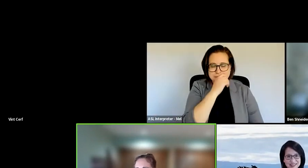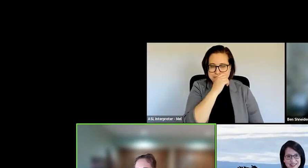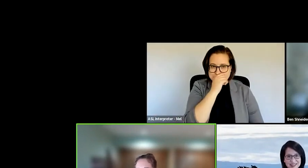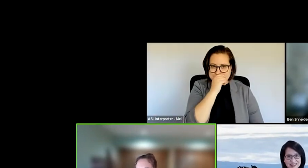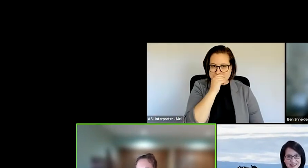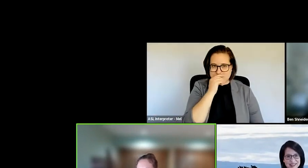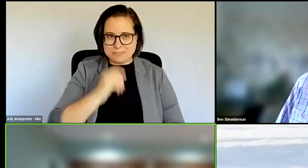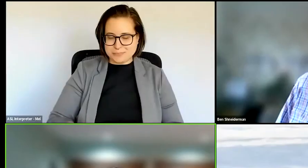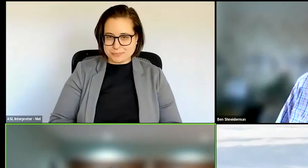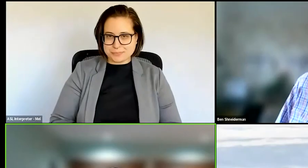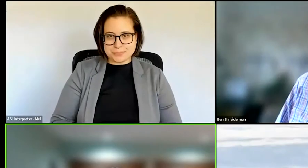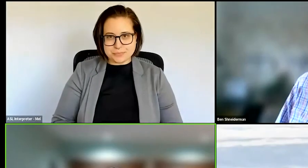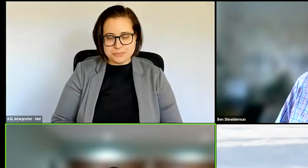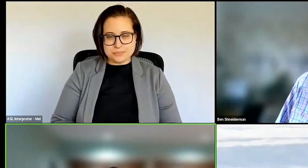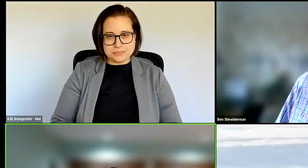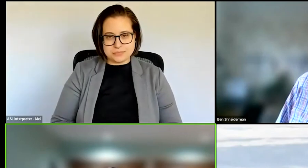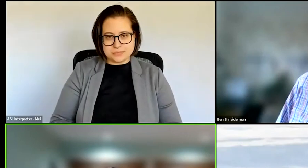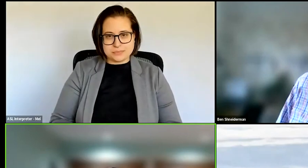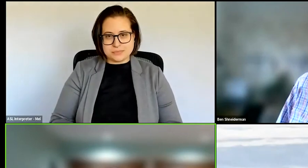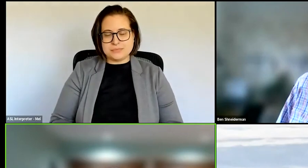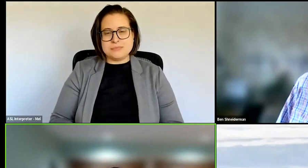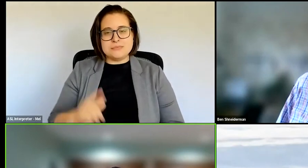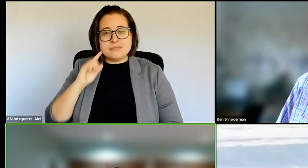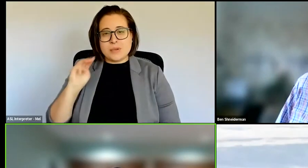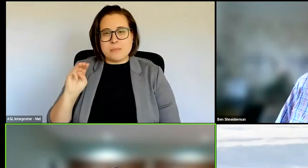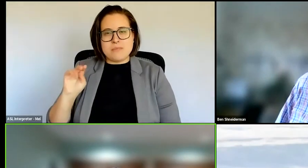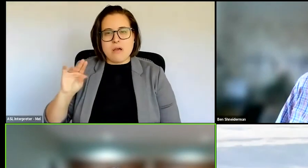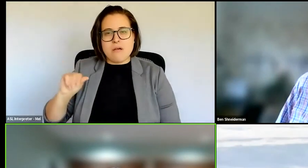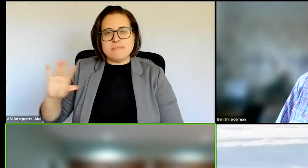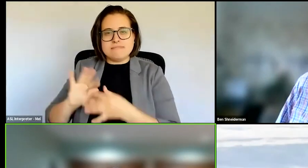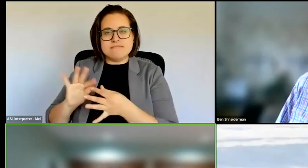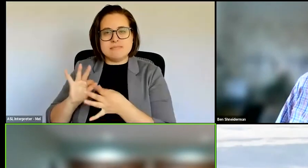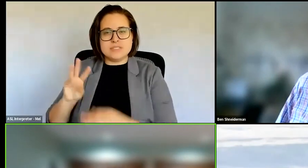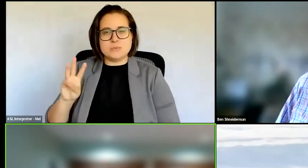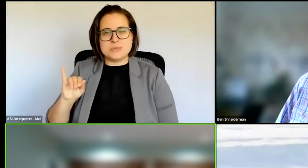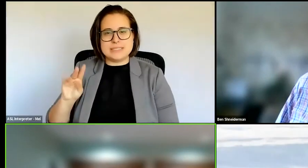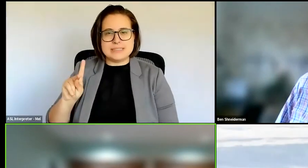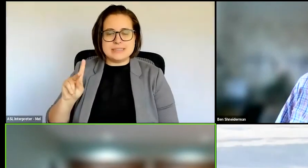I think Monica's comment about Wikipedia was actually really interesting and relevant. So